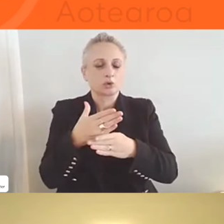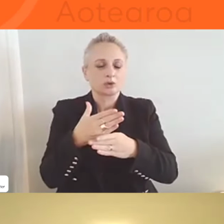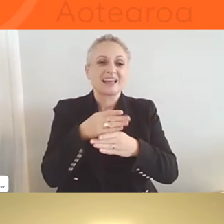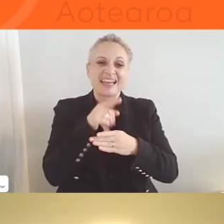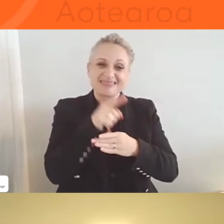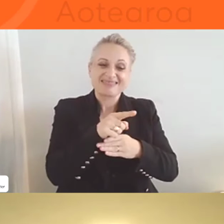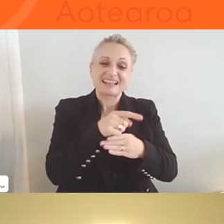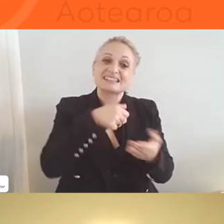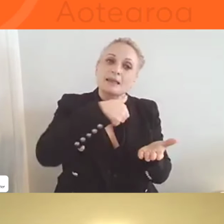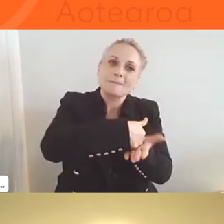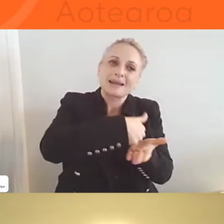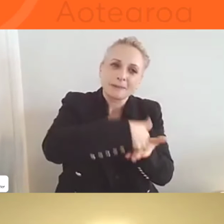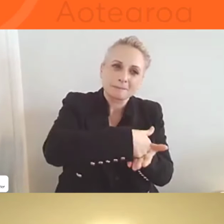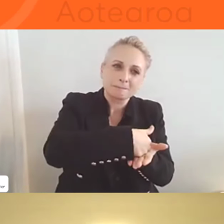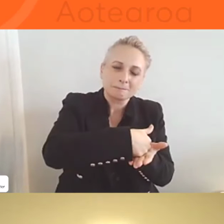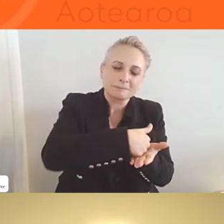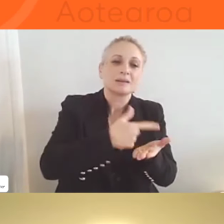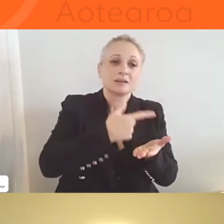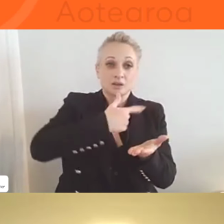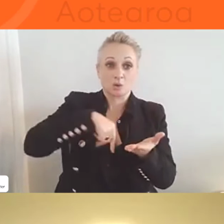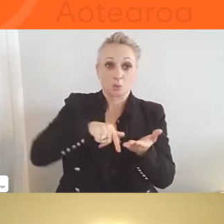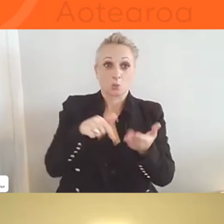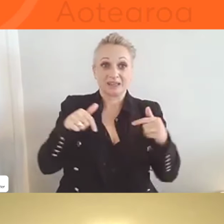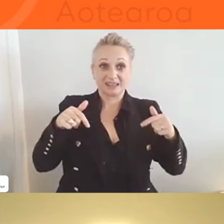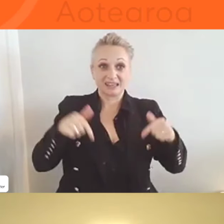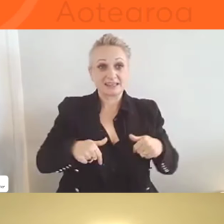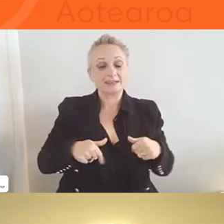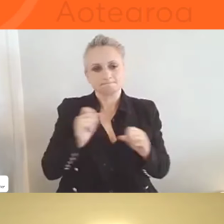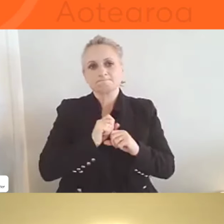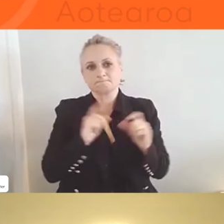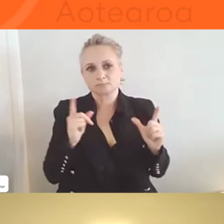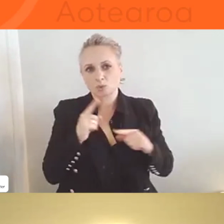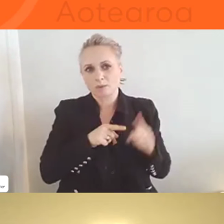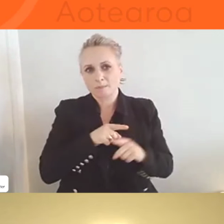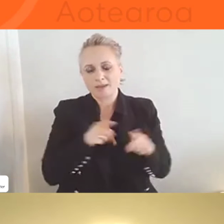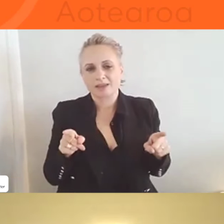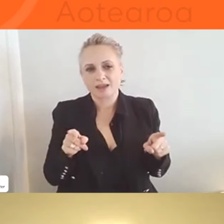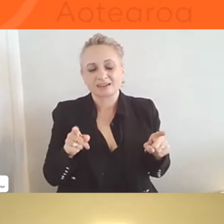of that at BRANZ as well. Because reaching the minimum standard sounds